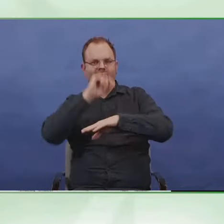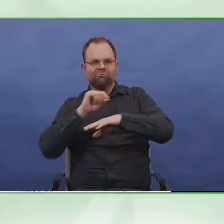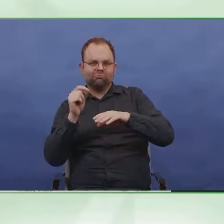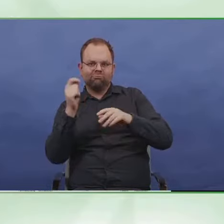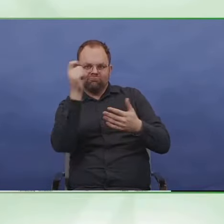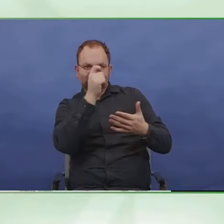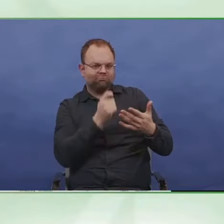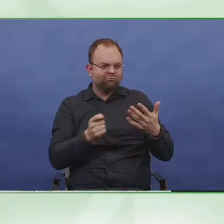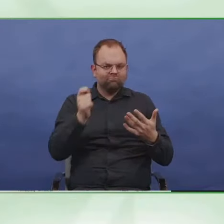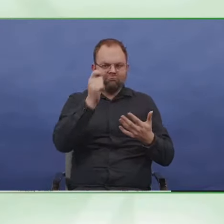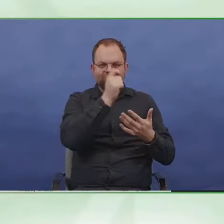in that field for years.